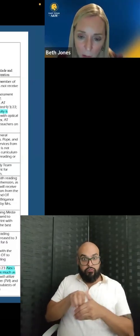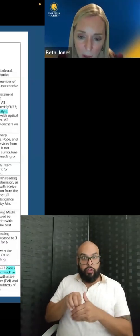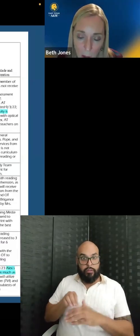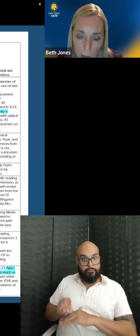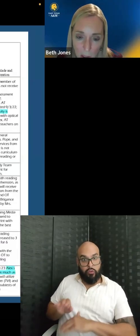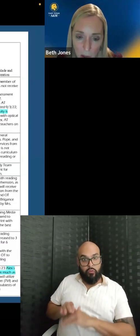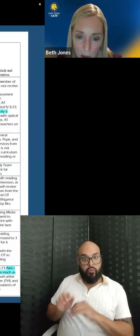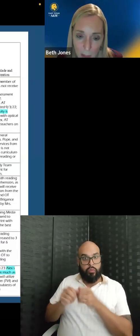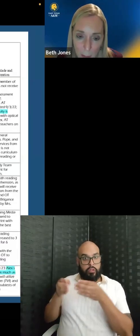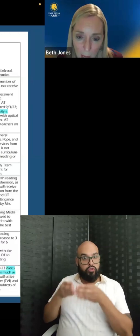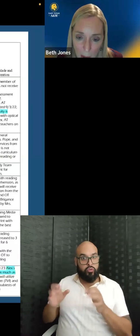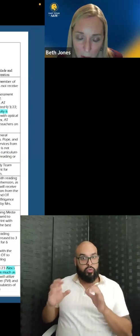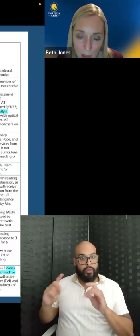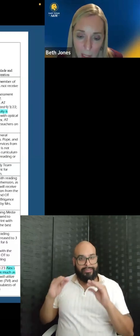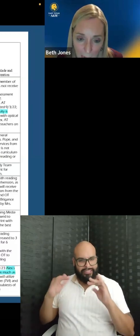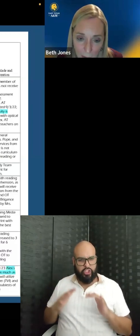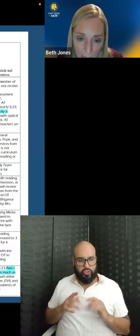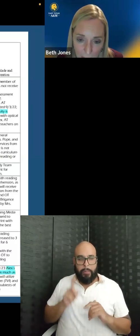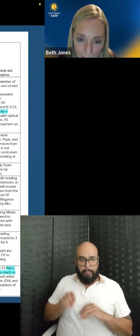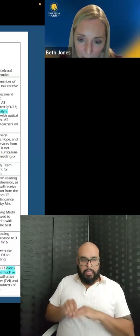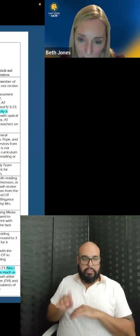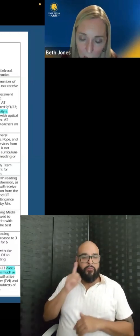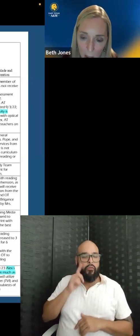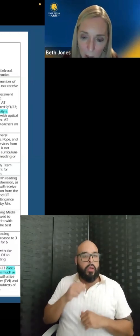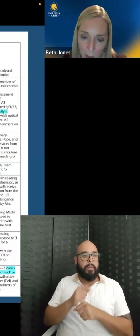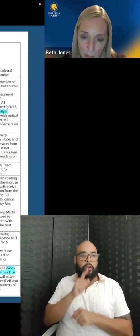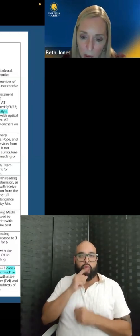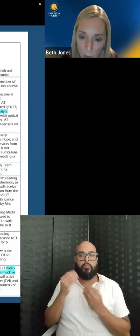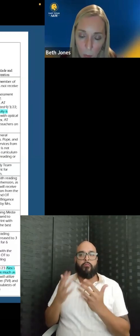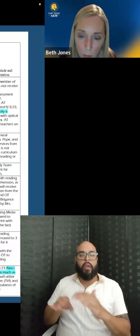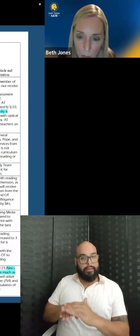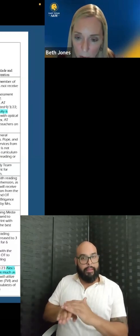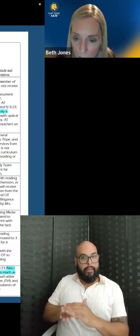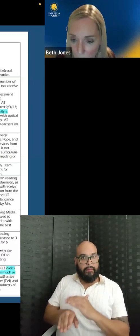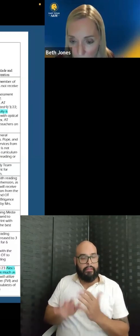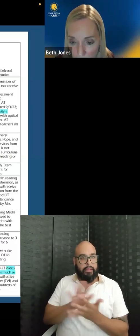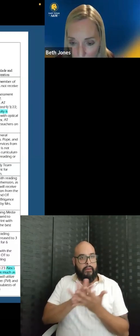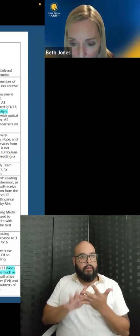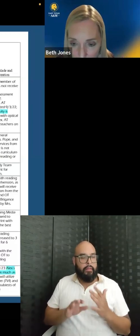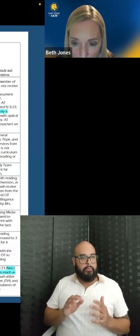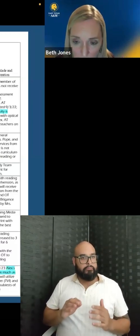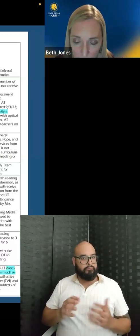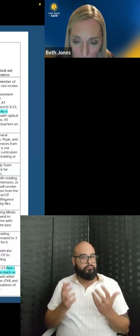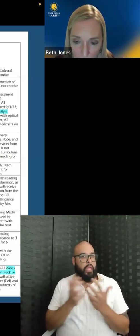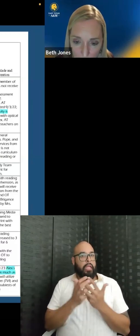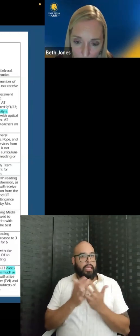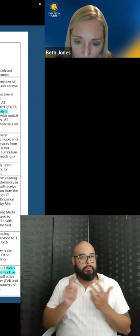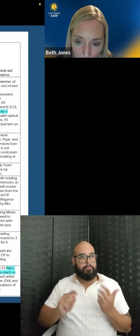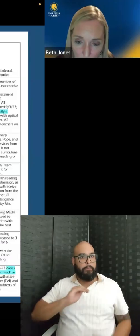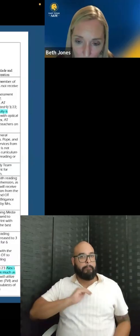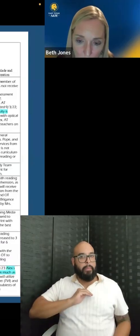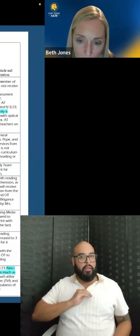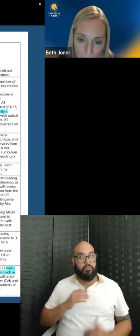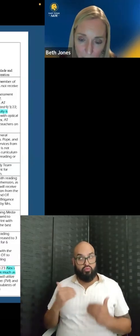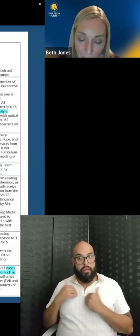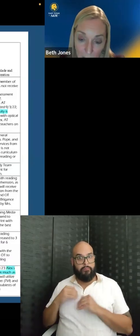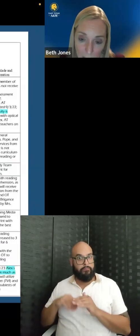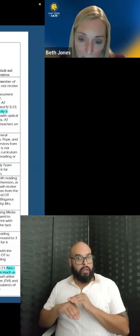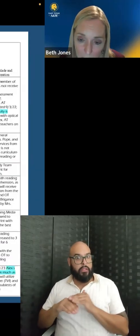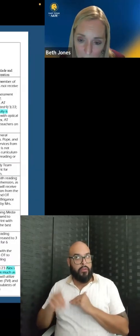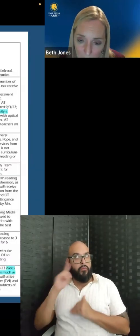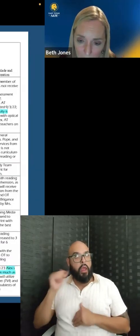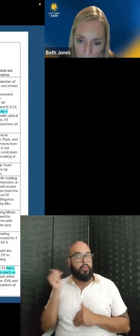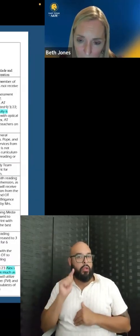All of those accommodations are being met so that they have the access to what everybody else is getting access to and in a timely manner.